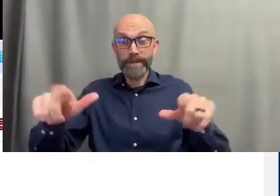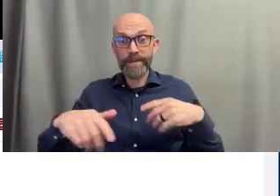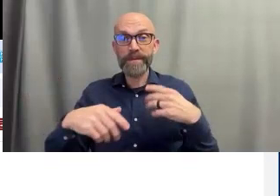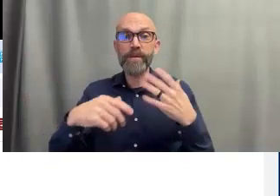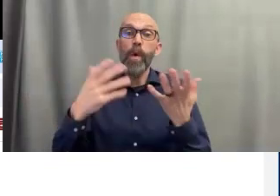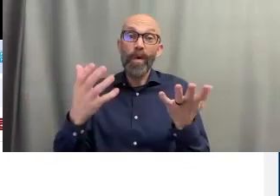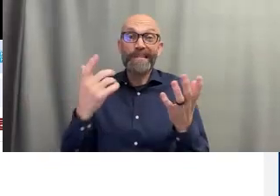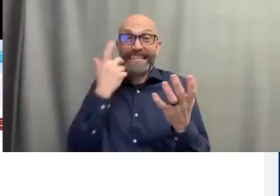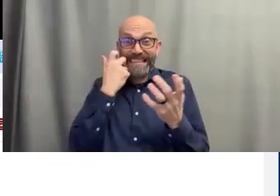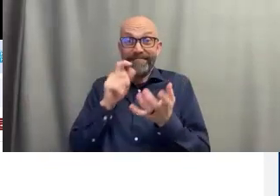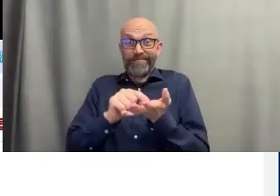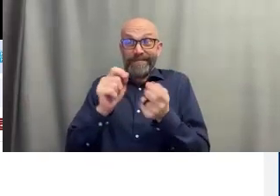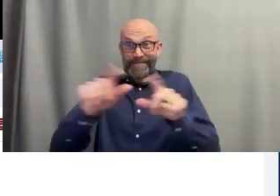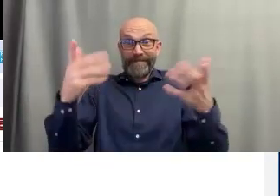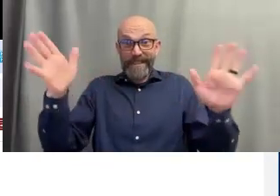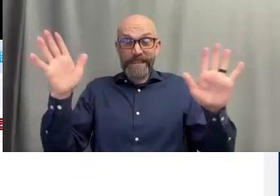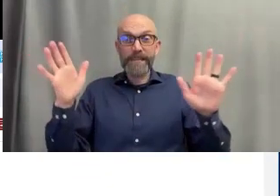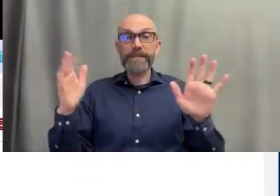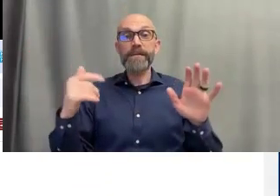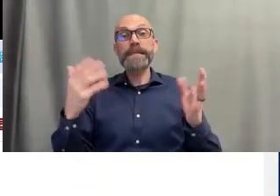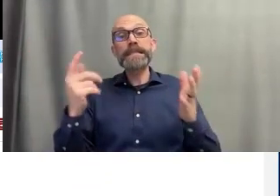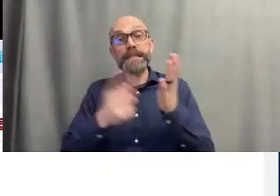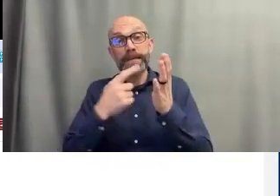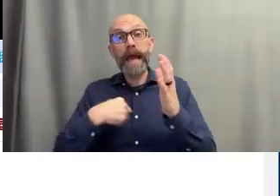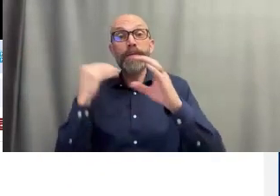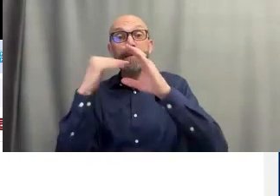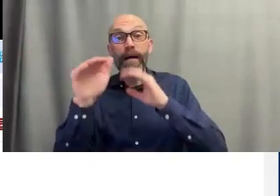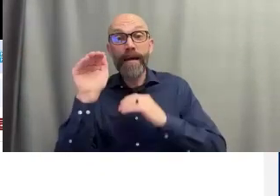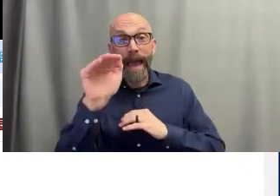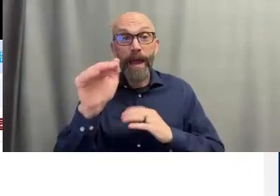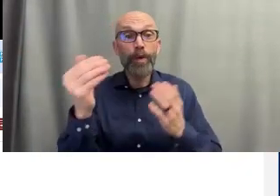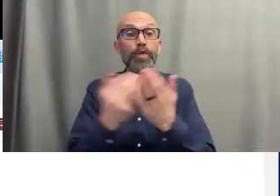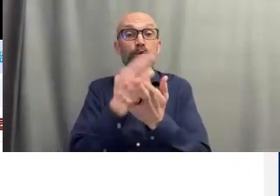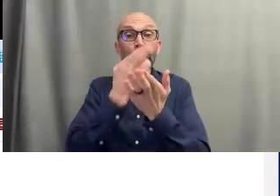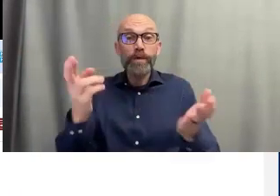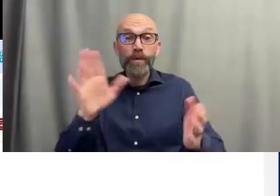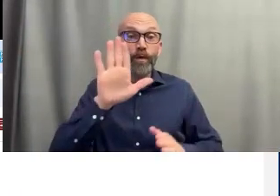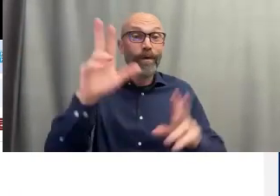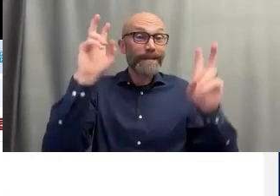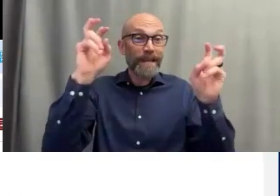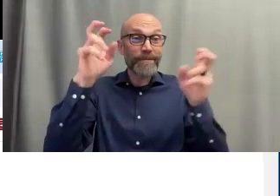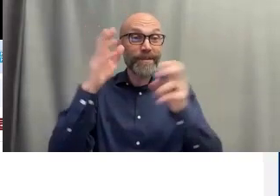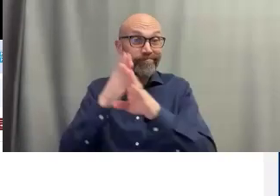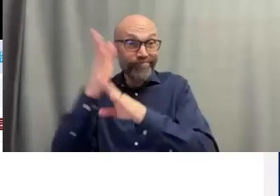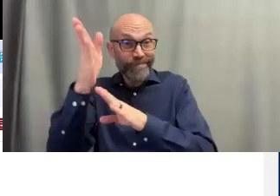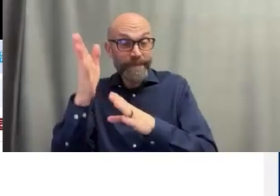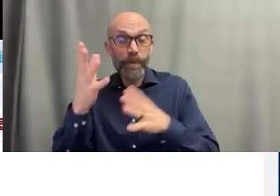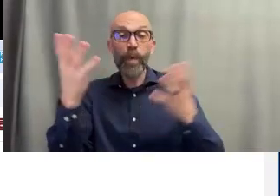you may get an email from me saying, here's a new resource in your subject area, or from Sally, will send those out as well.